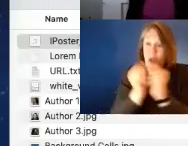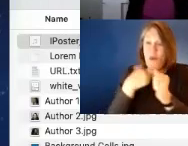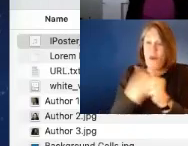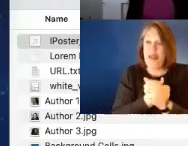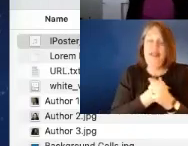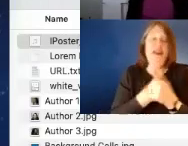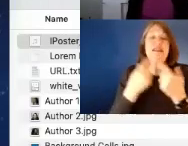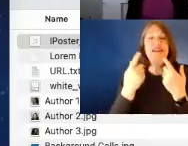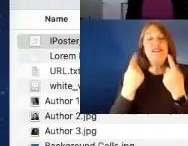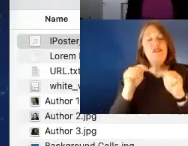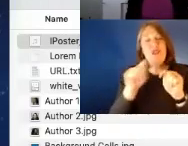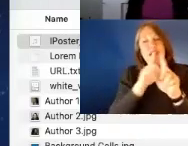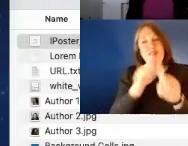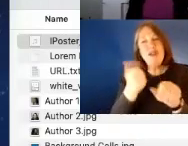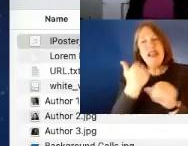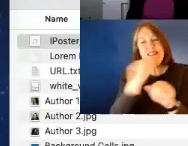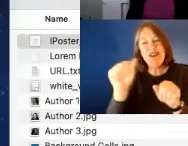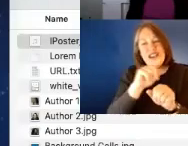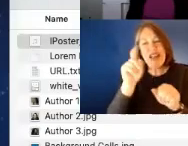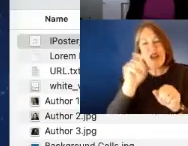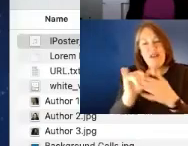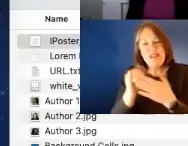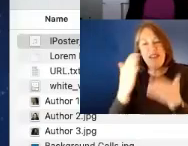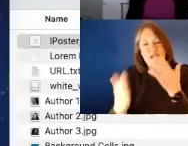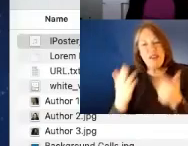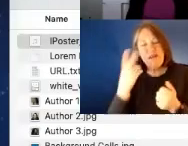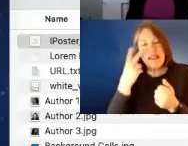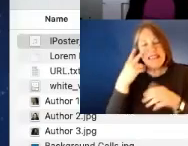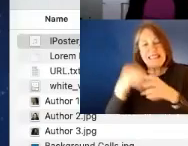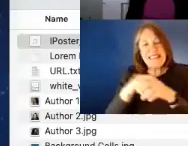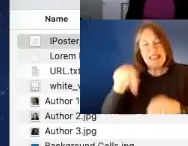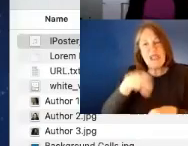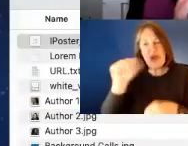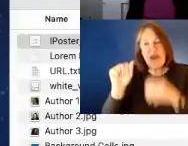other question 07:26:19 that we might see in Q&A the challenge